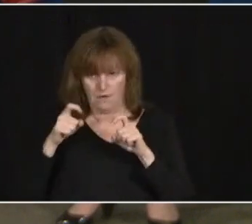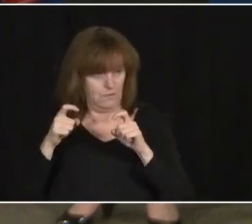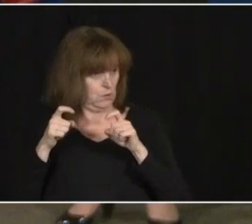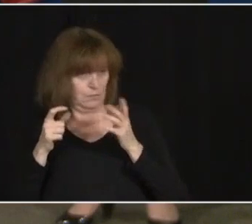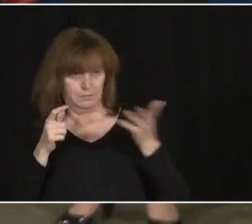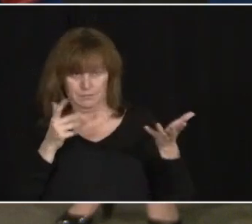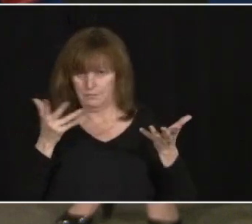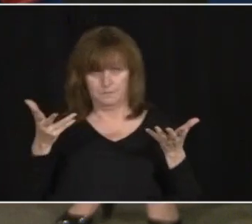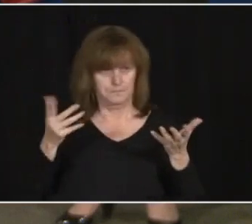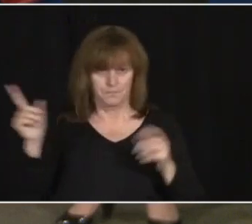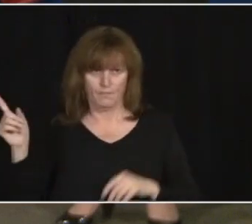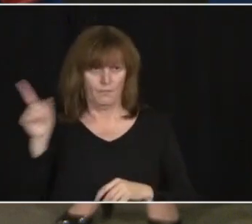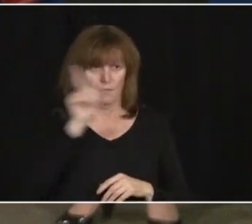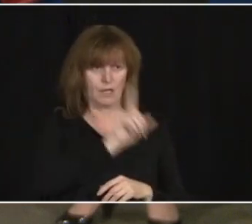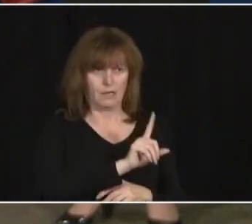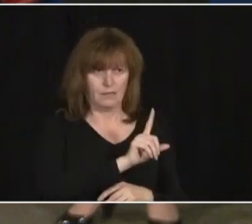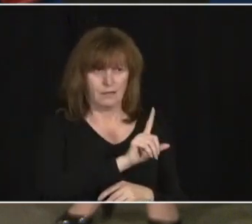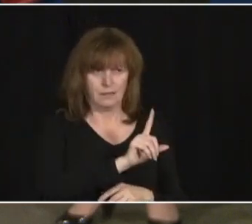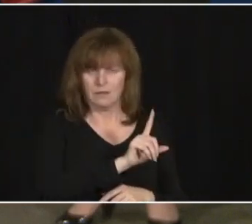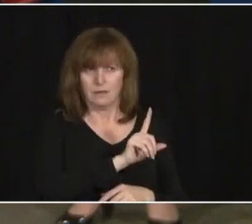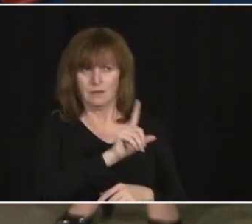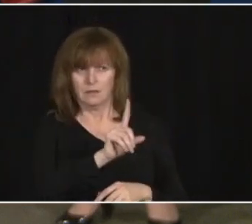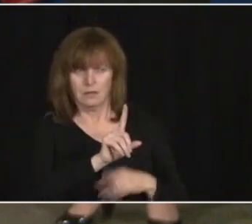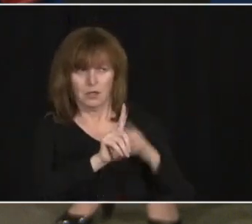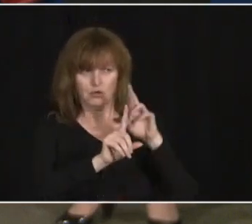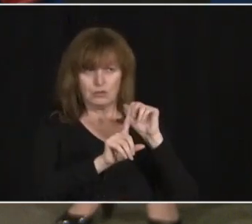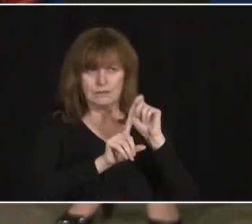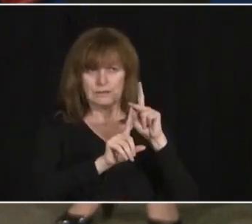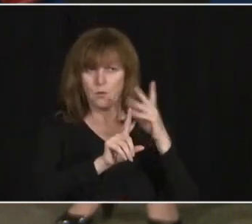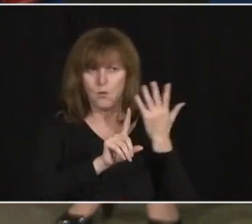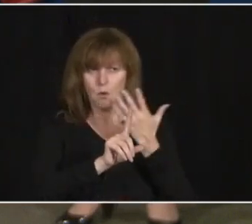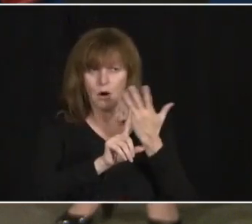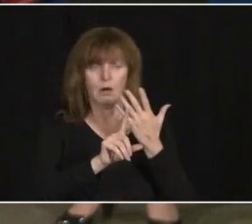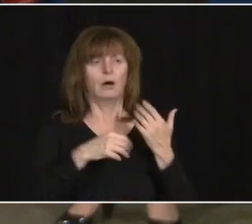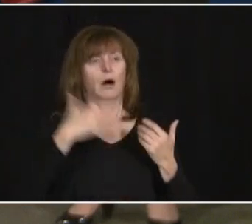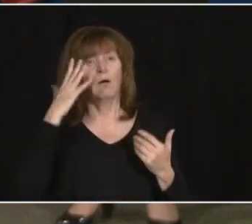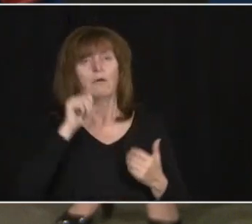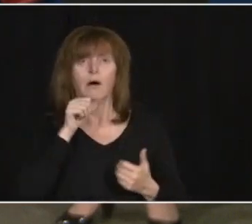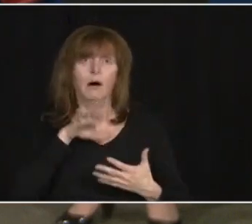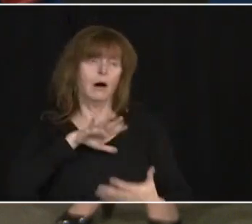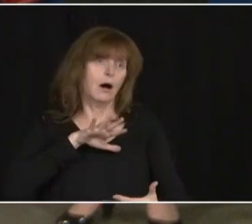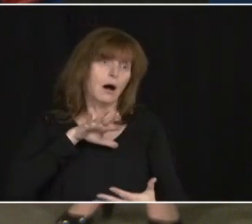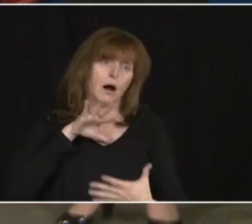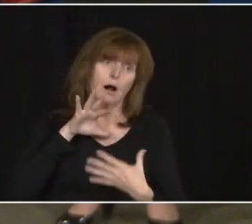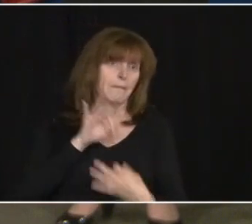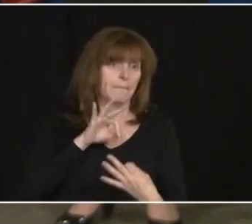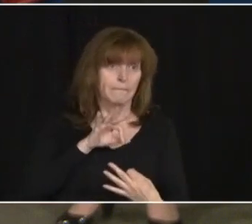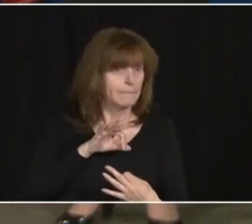know nag they're not going to be perfect. And that perhaps something else will happen that we will have to address.